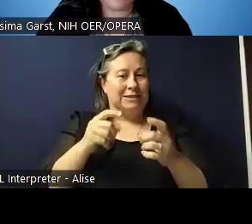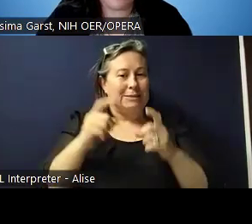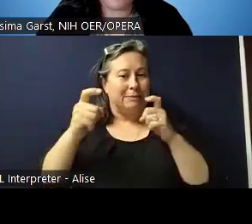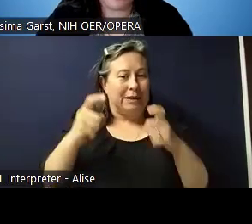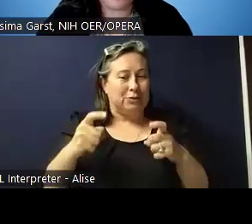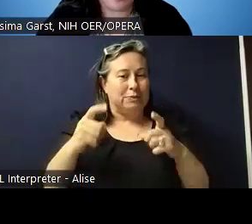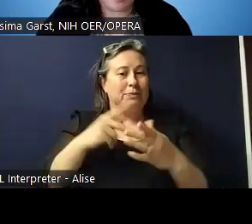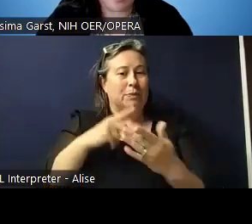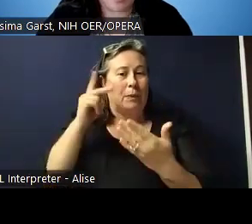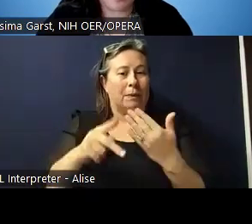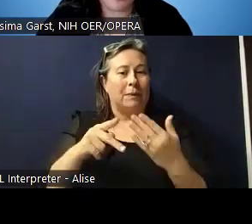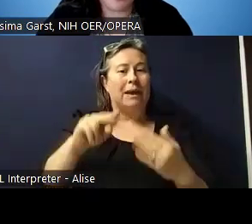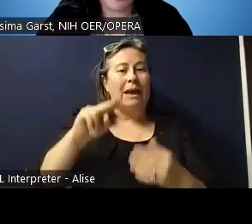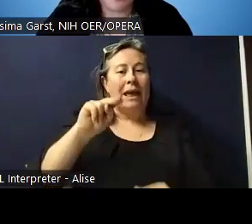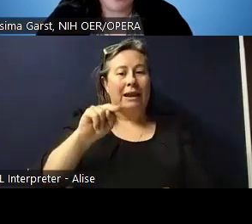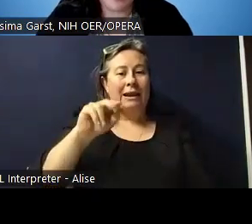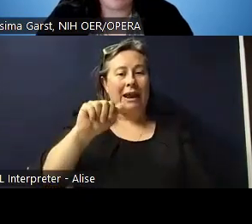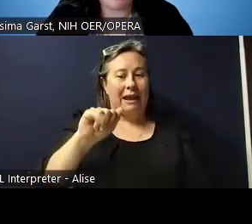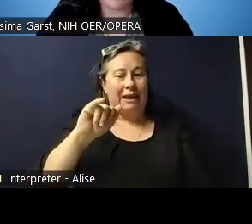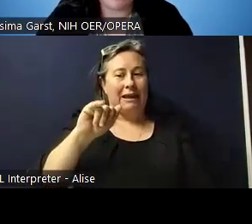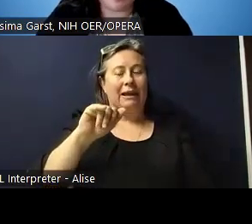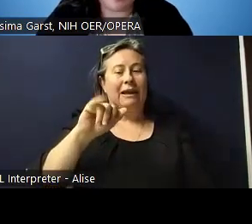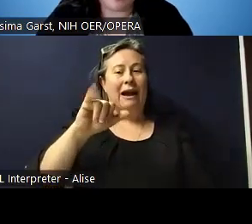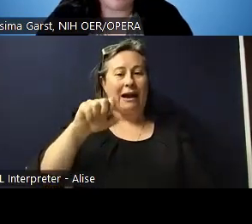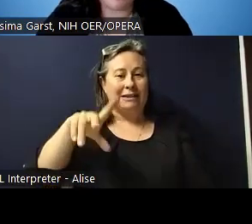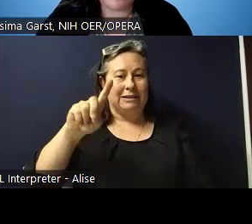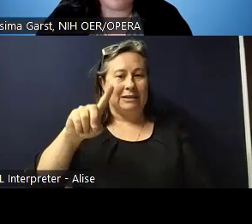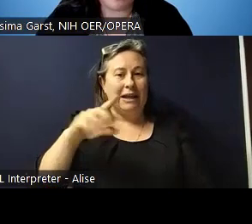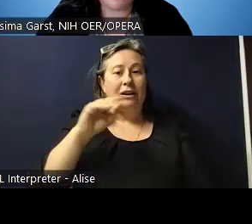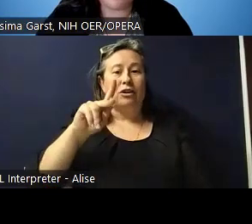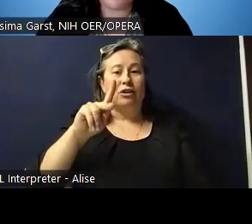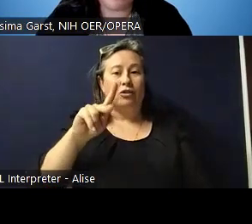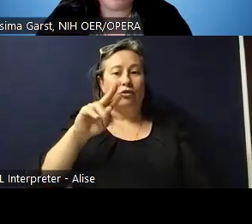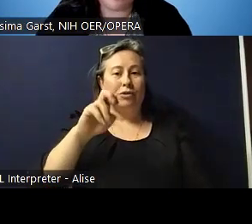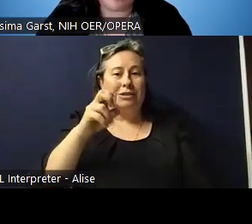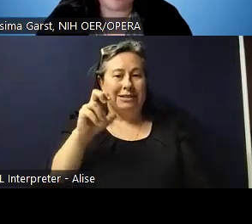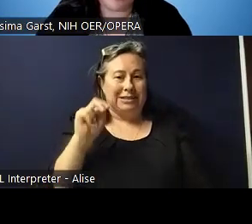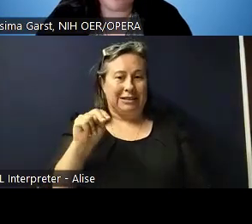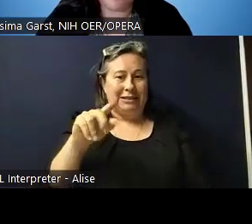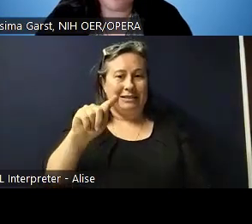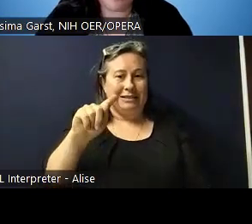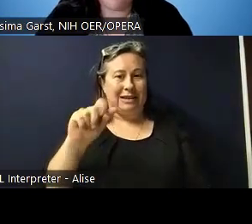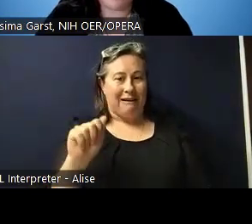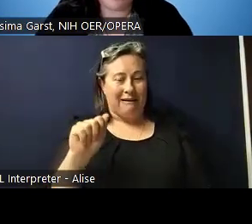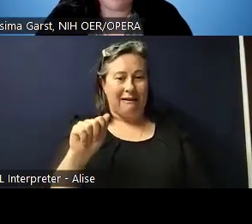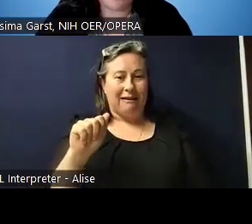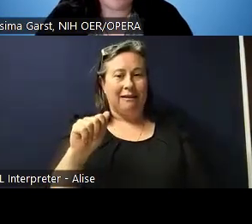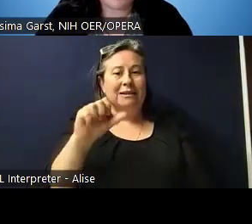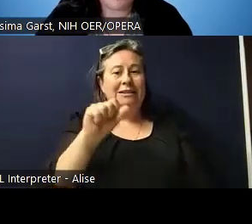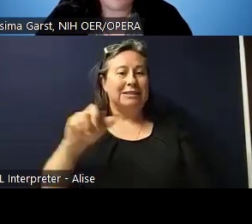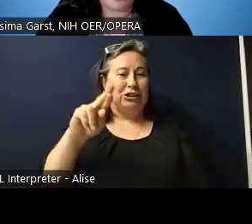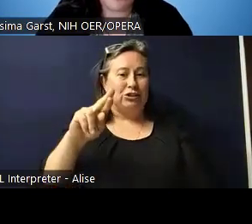also known as NIAID, and Kristin Ta, a Senior Advisor in OPERA. Michelle, I'm going to turn it over to you